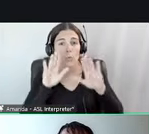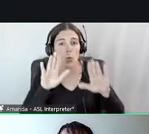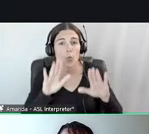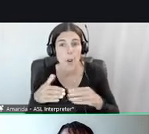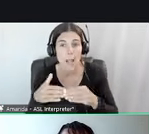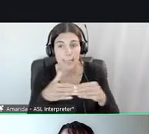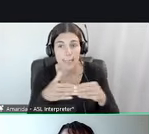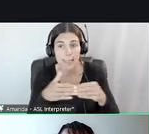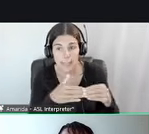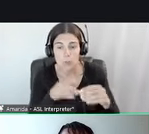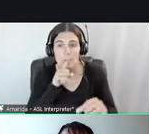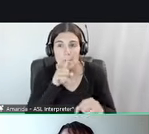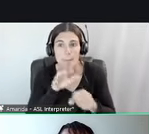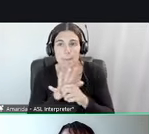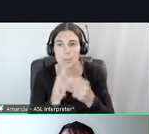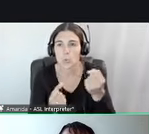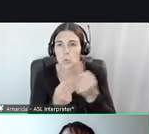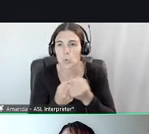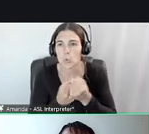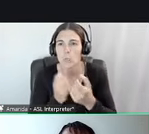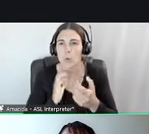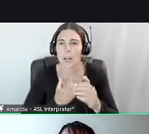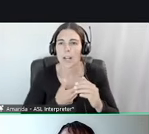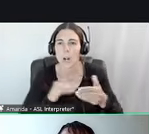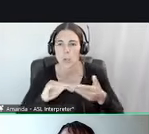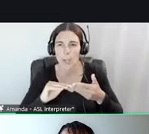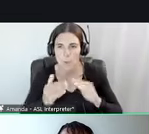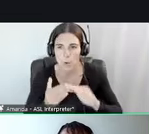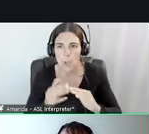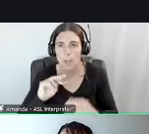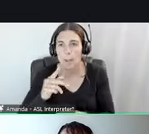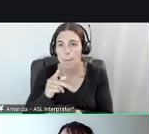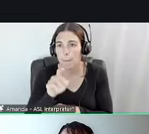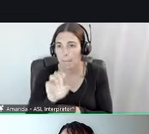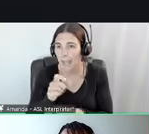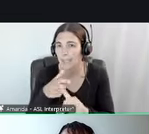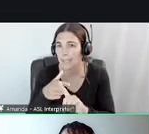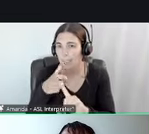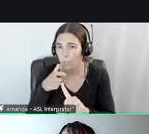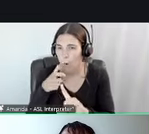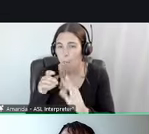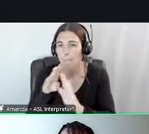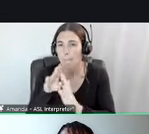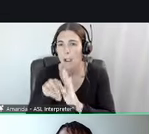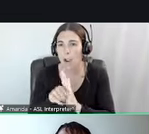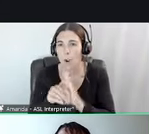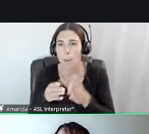committed to supporting our communities. Maggie comes to us from a background of public service,